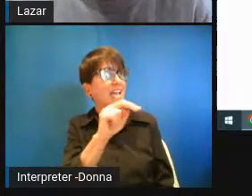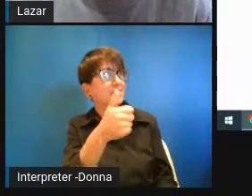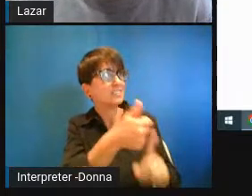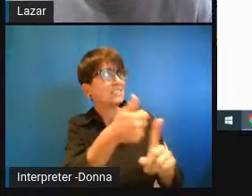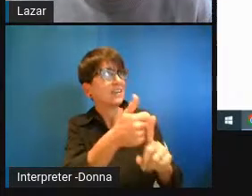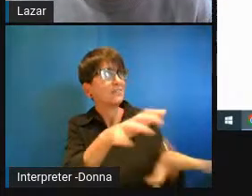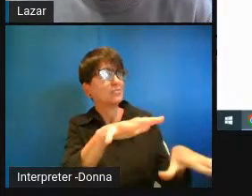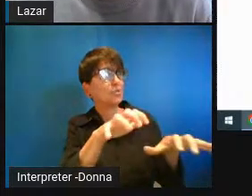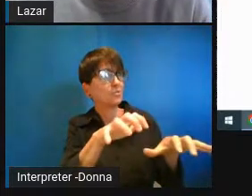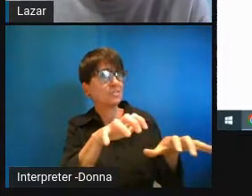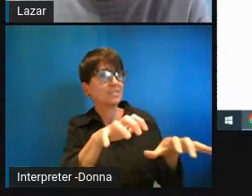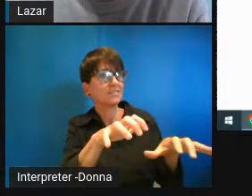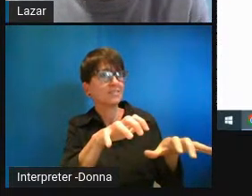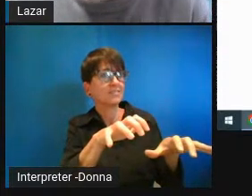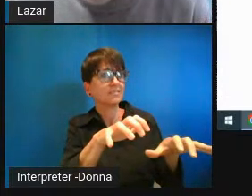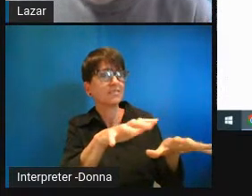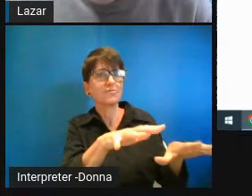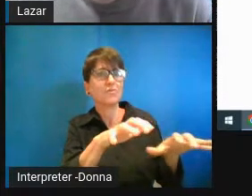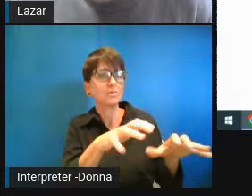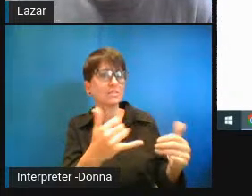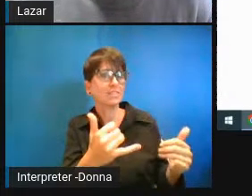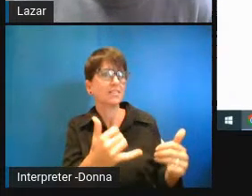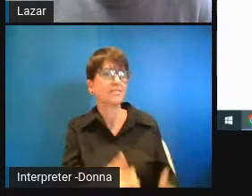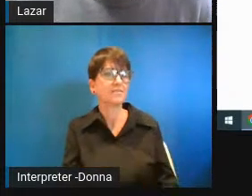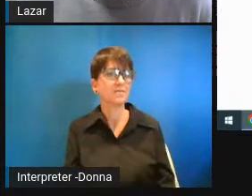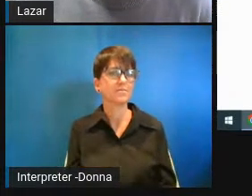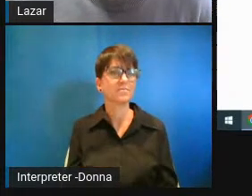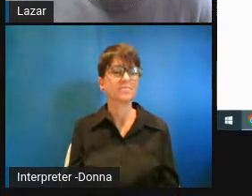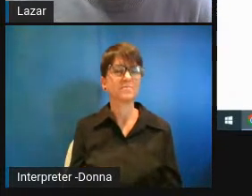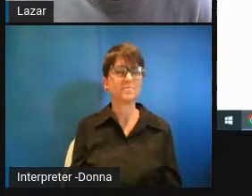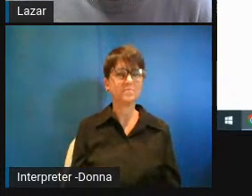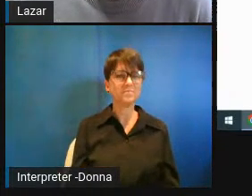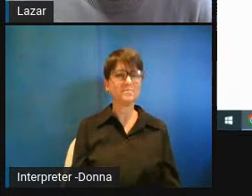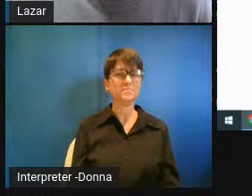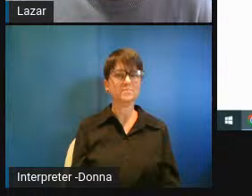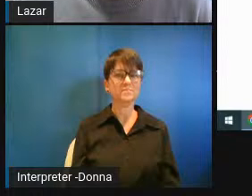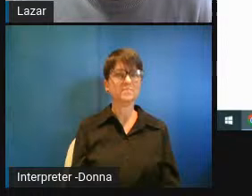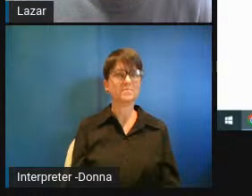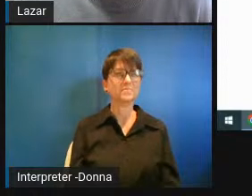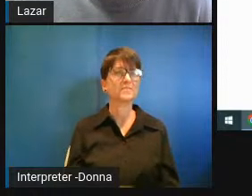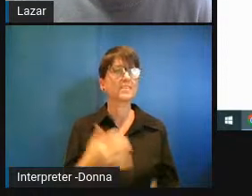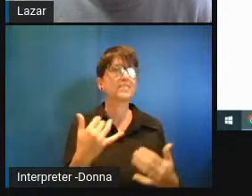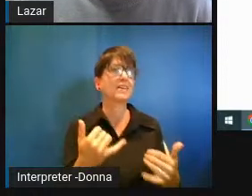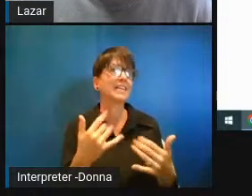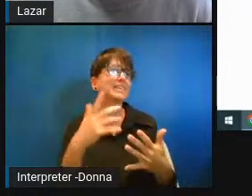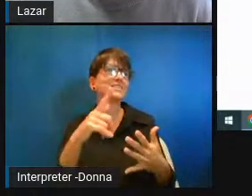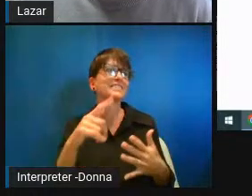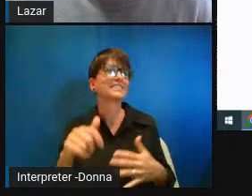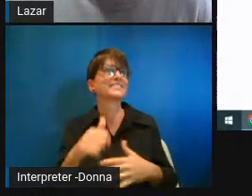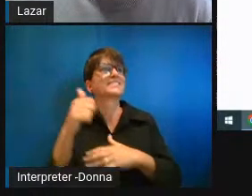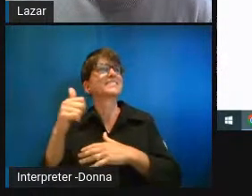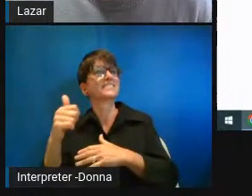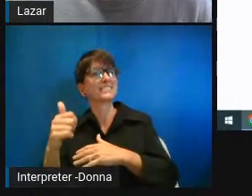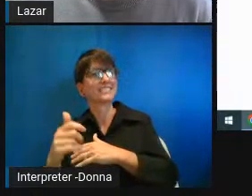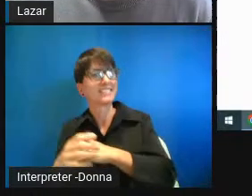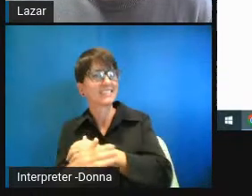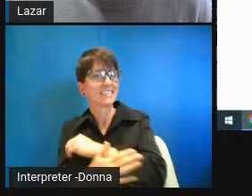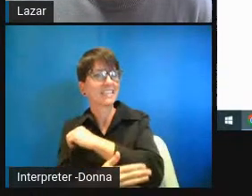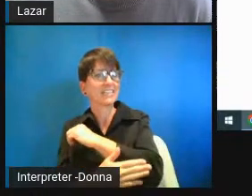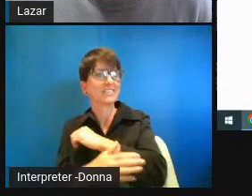Anne Bolelett: She is now frozen. Anne is now frozen. Frozen now.